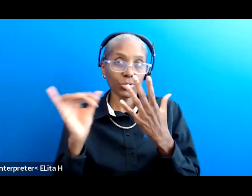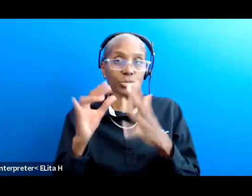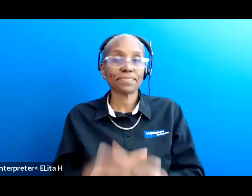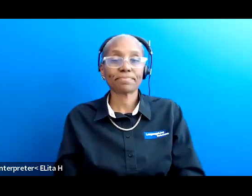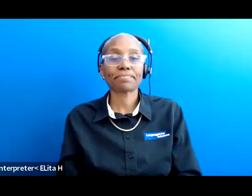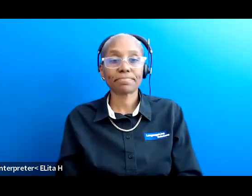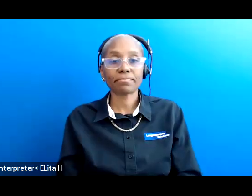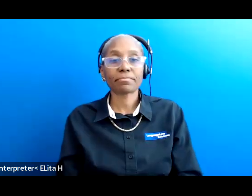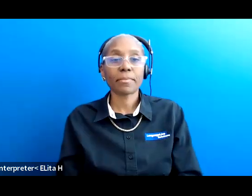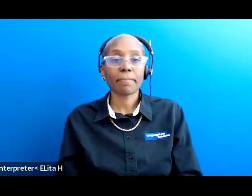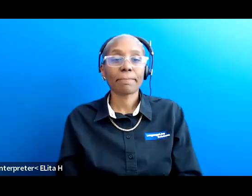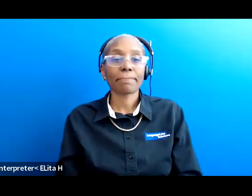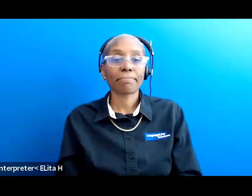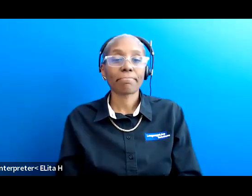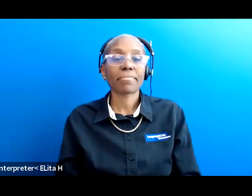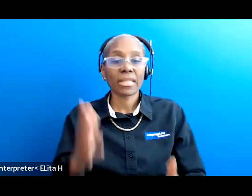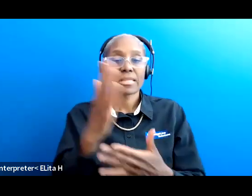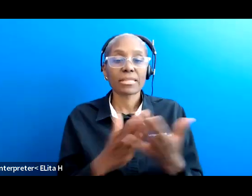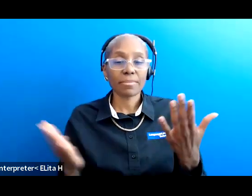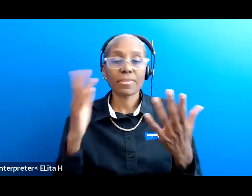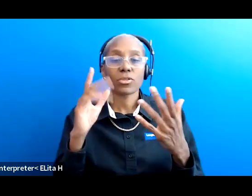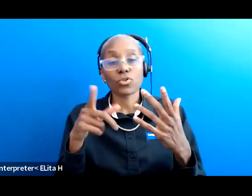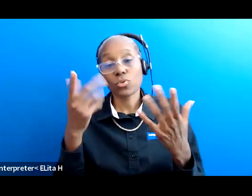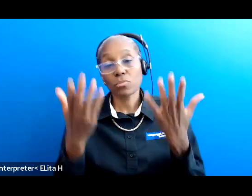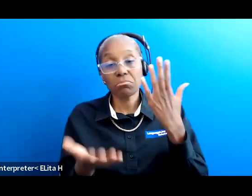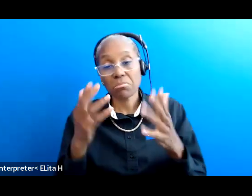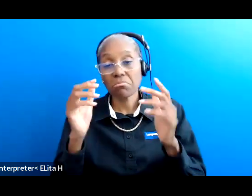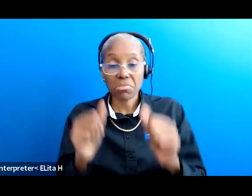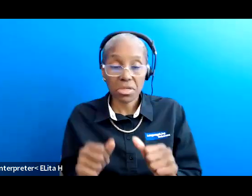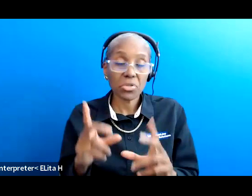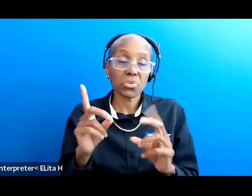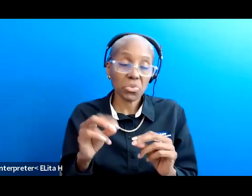Those are some of the things that you might be able to do. You should remain optimistic.